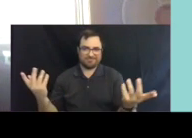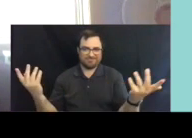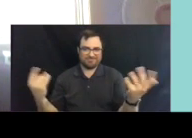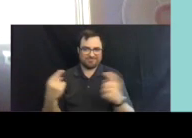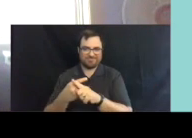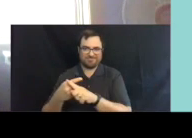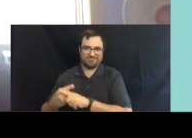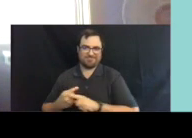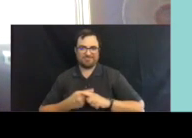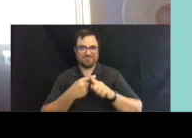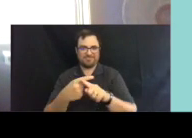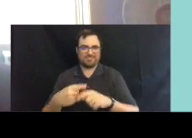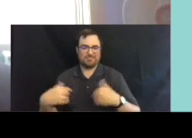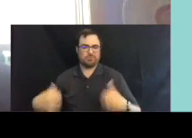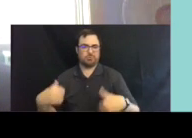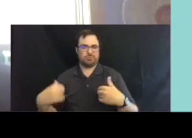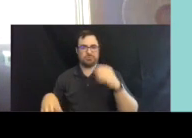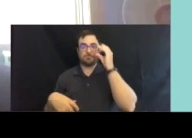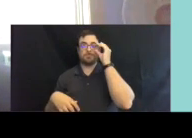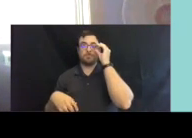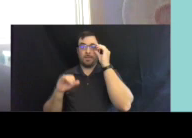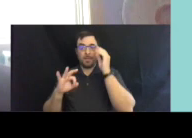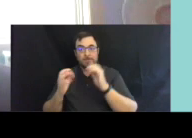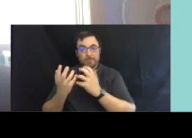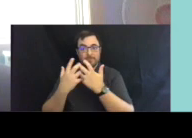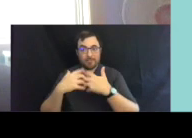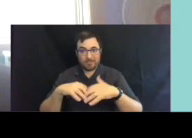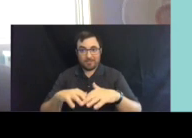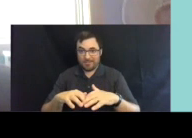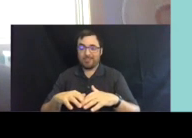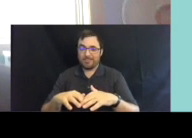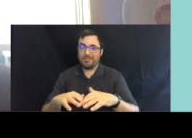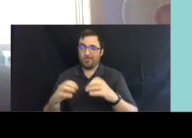thing. I would try to do it all together so that we can all like